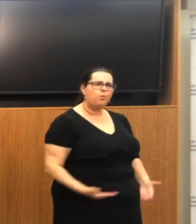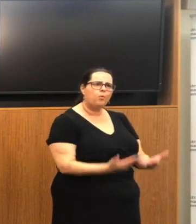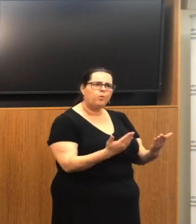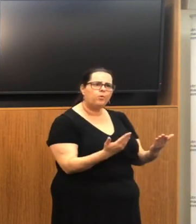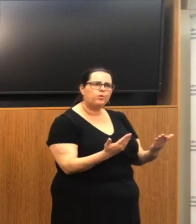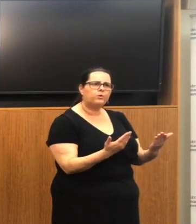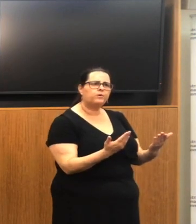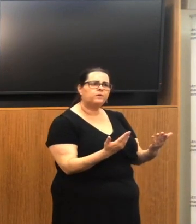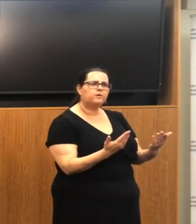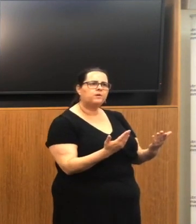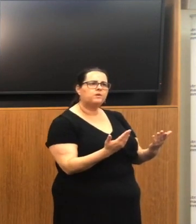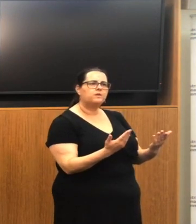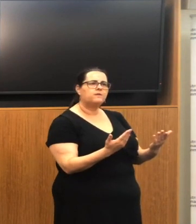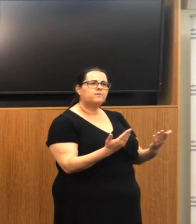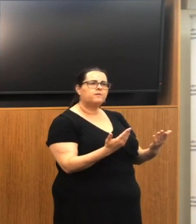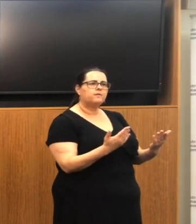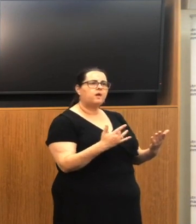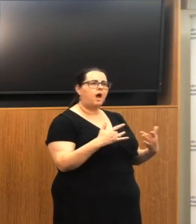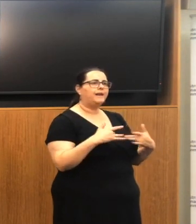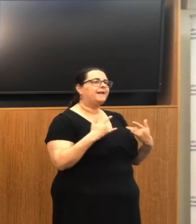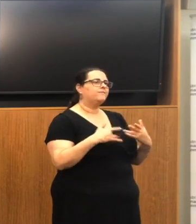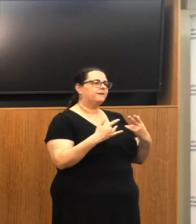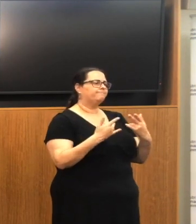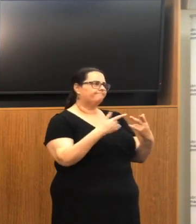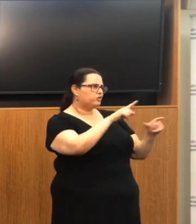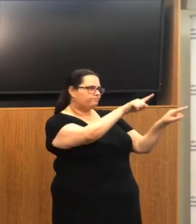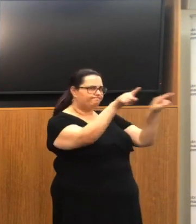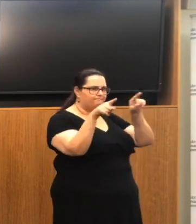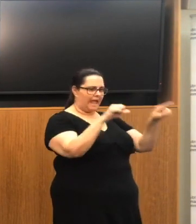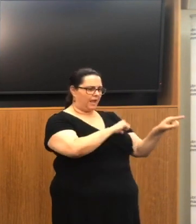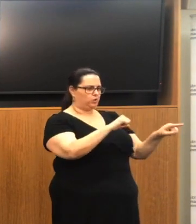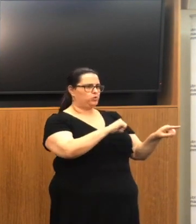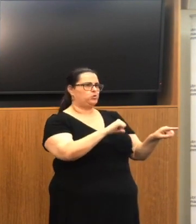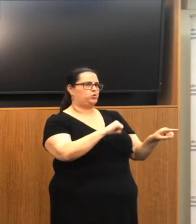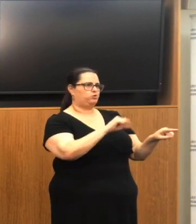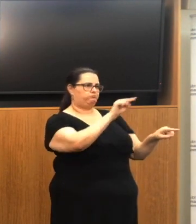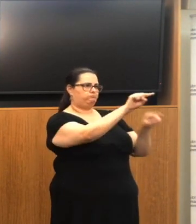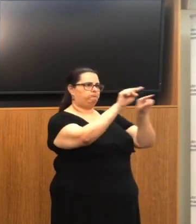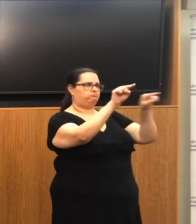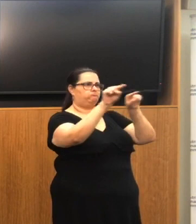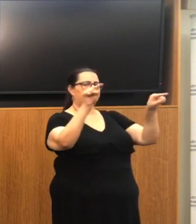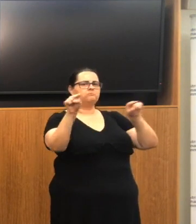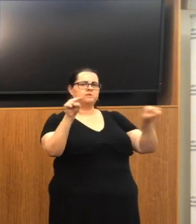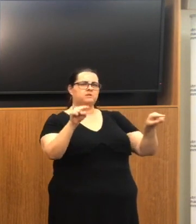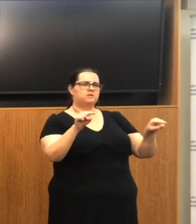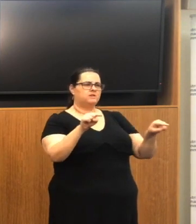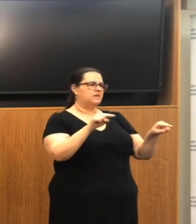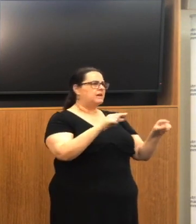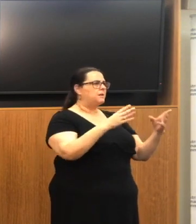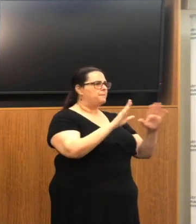Yeah, so they, so you're just there and they, you're not, yeah, you're not considered in many situations.